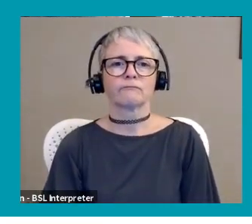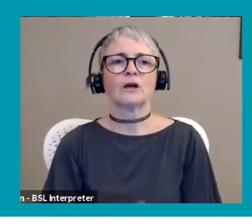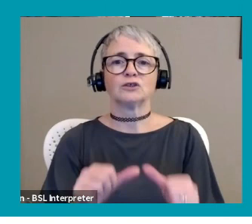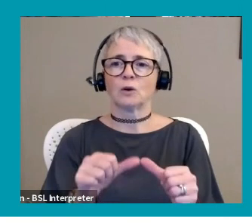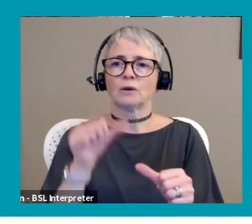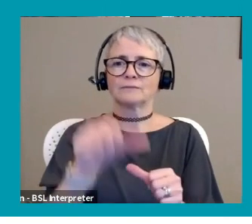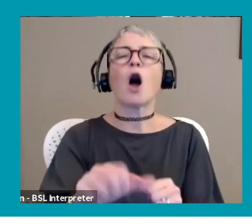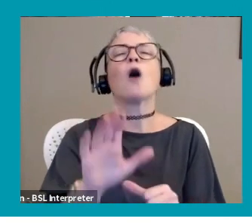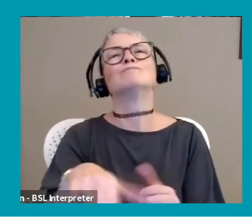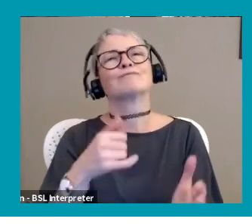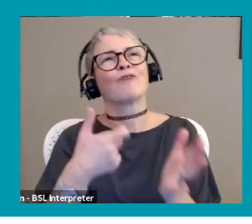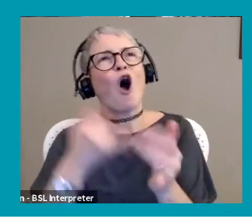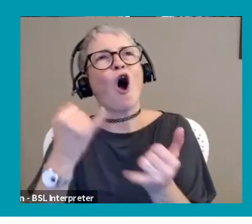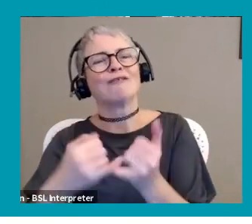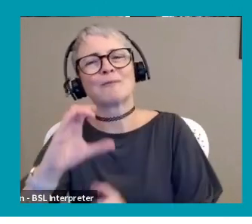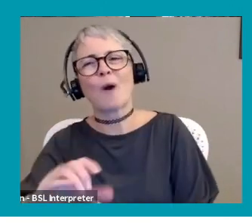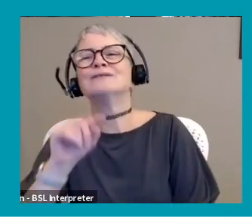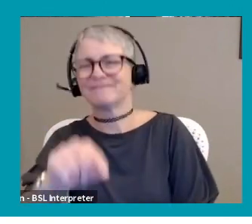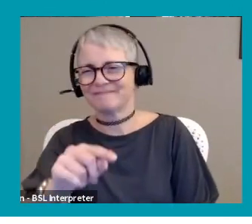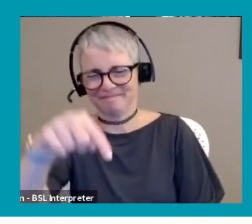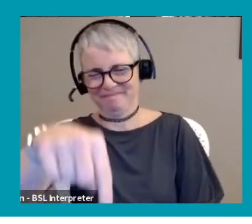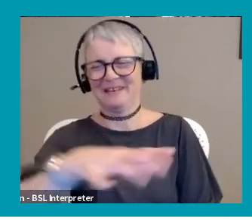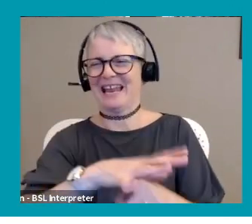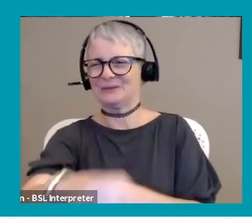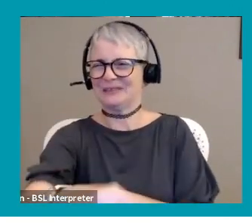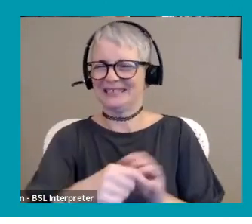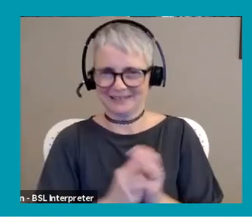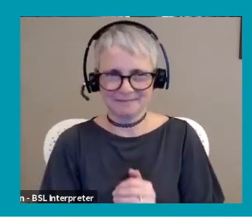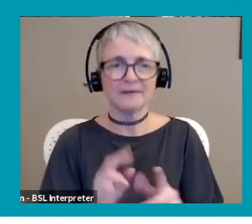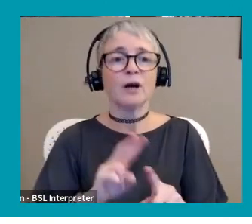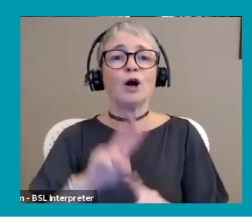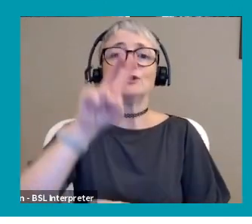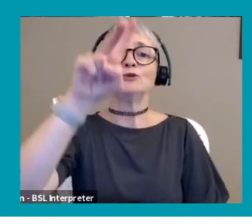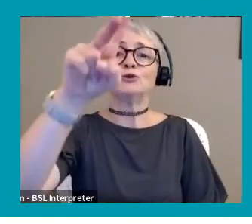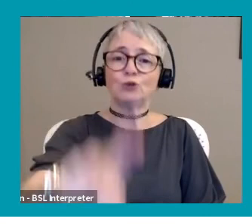Components okay so that's the one on 28th October at 11am, we've got another one in this series of